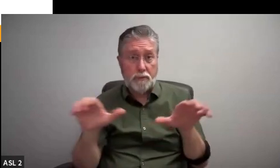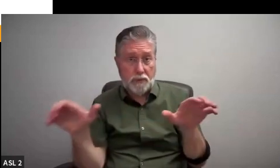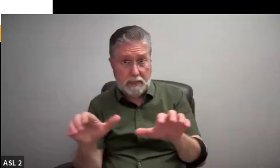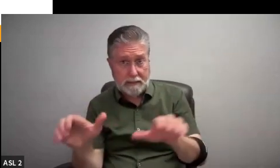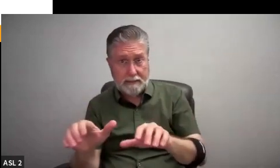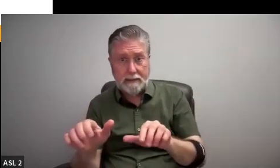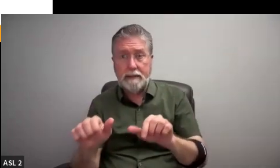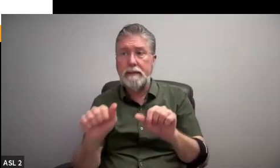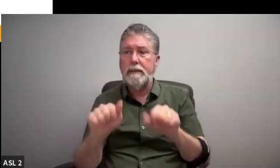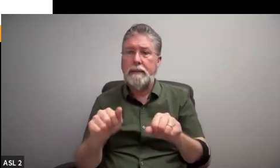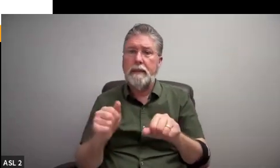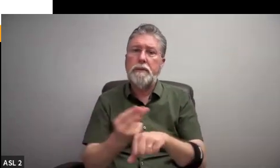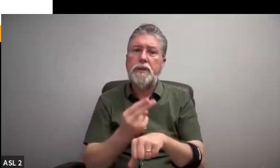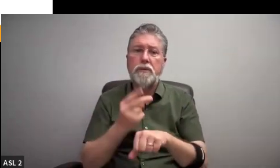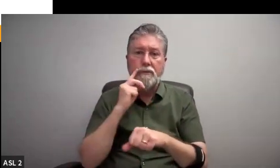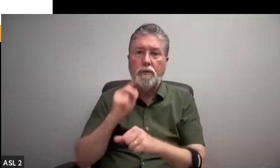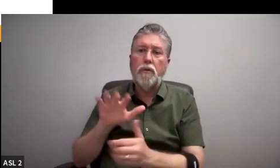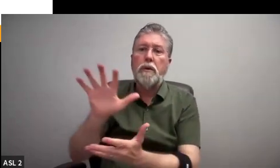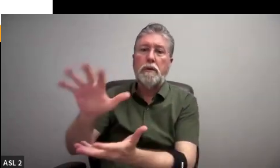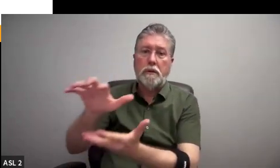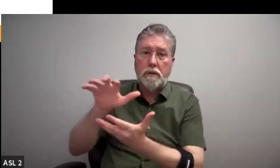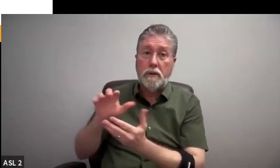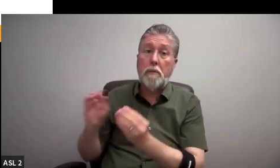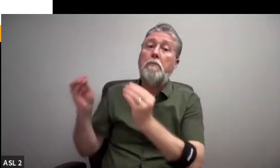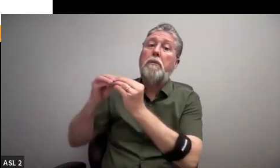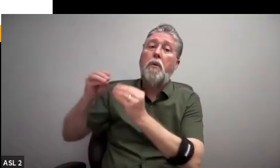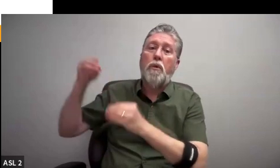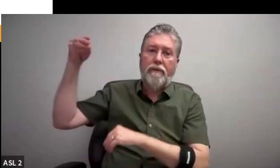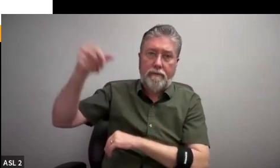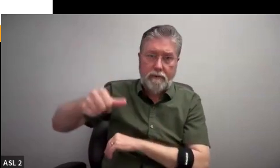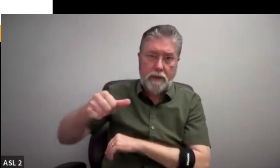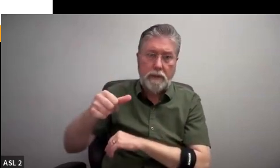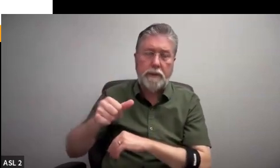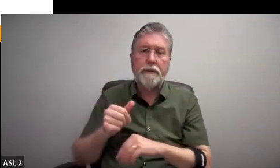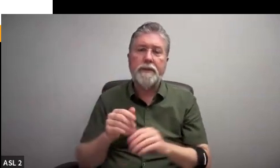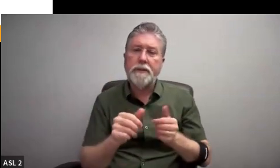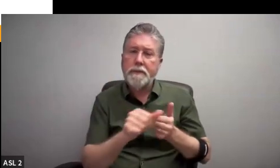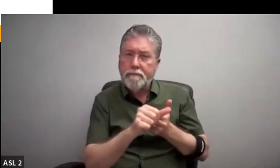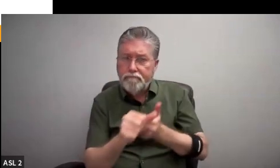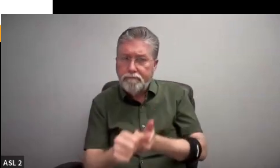leverage additional funding, provides a blueprint for coordination and advocacy